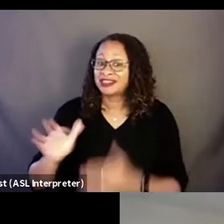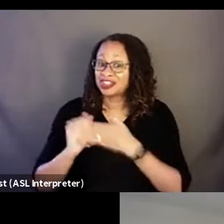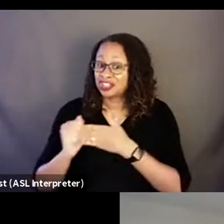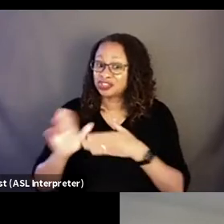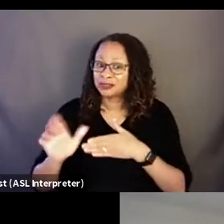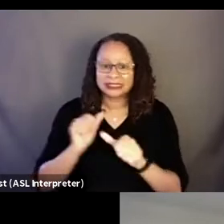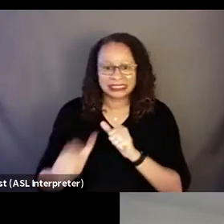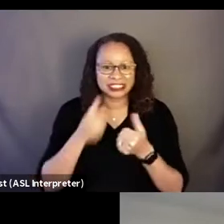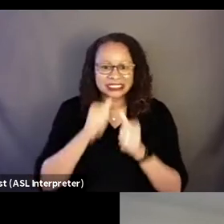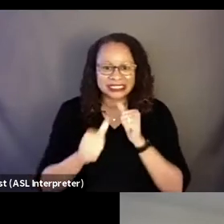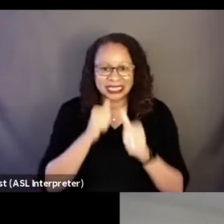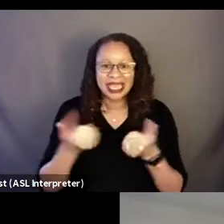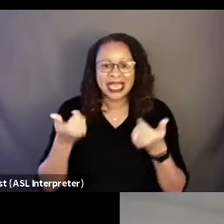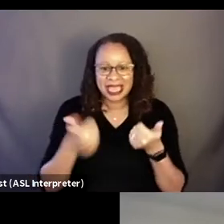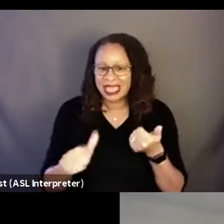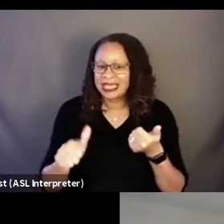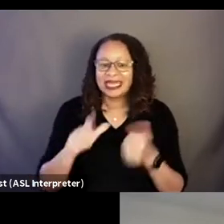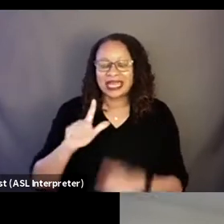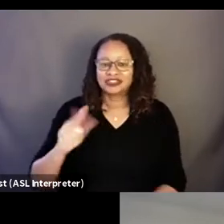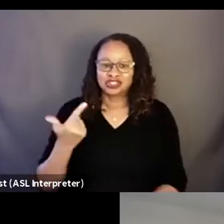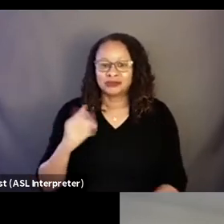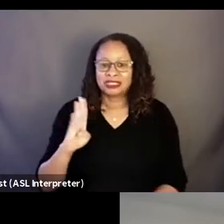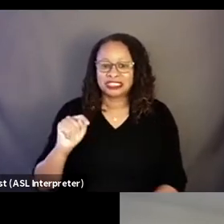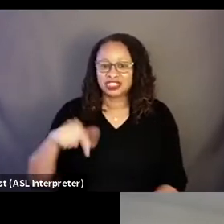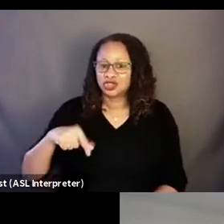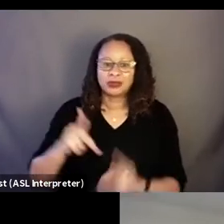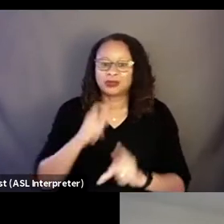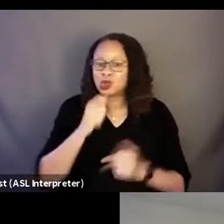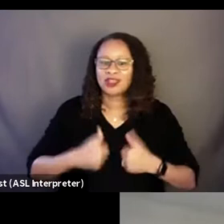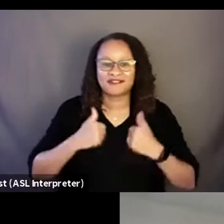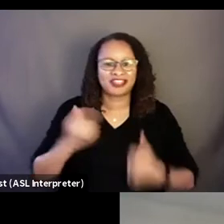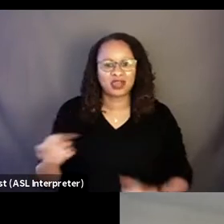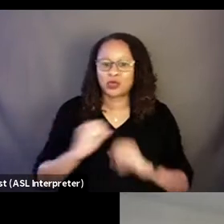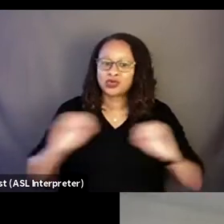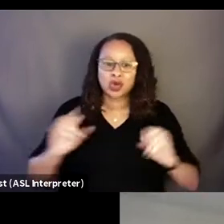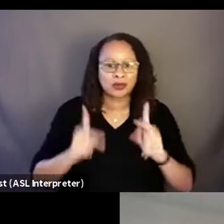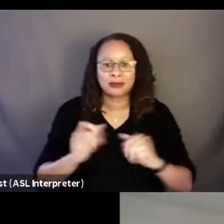that there are any LGBTQ people in Chechnya or in the Chechen bloodline.